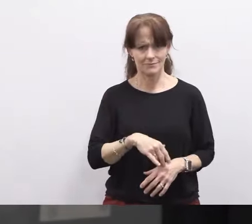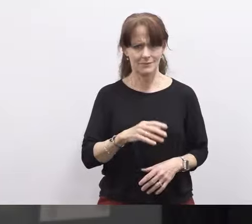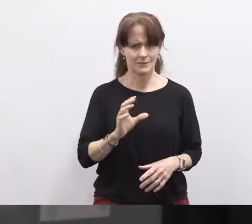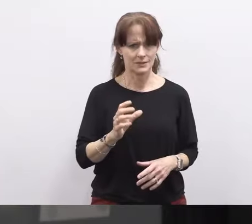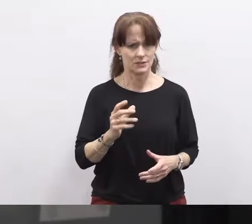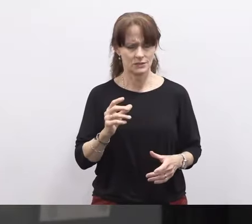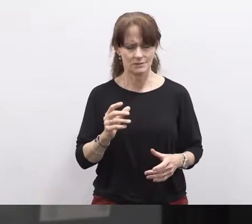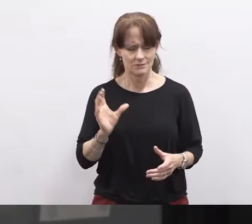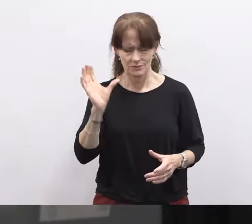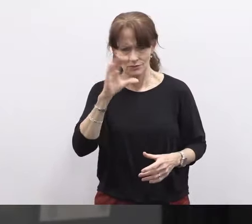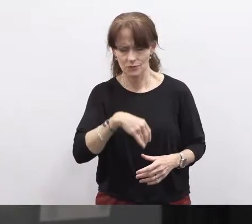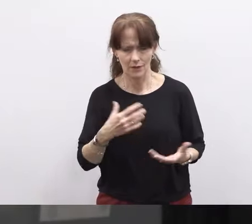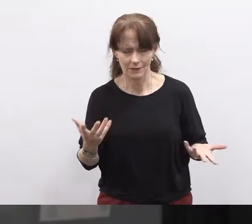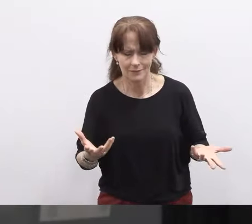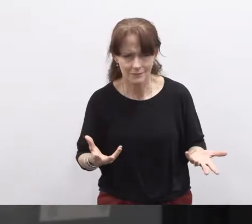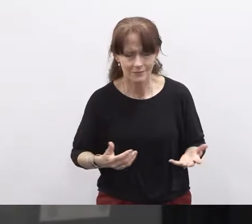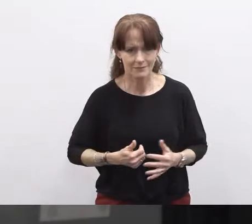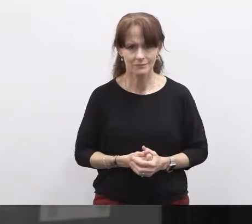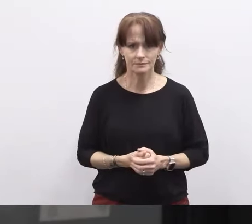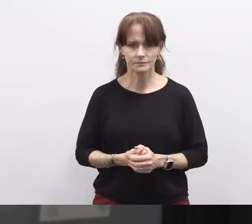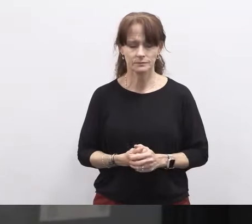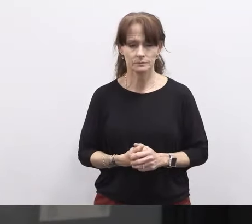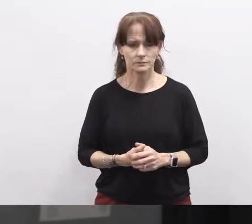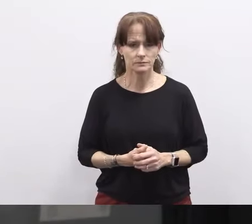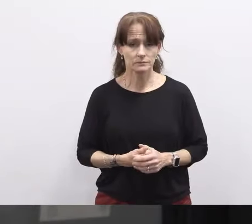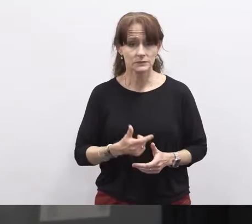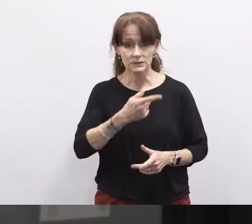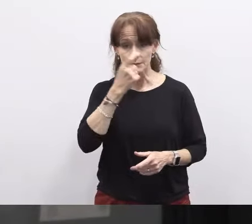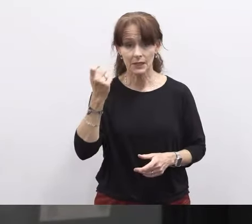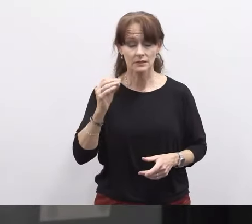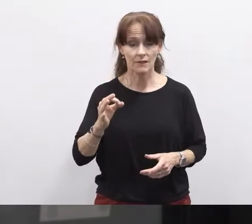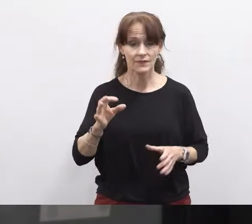So, and then, so because of these actions,